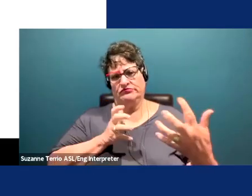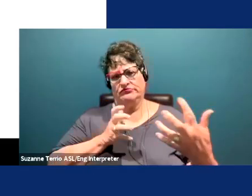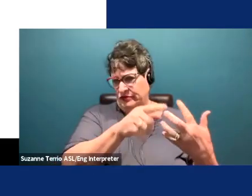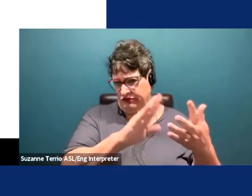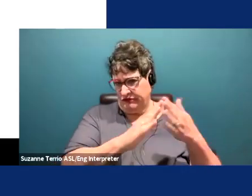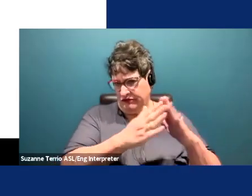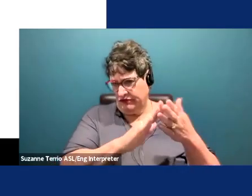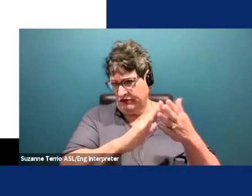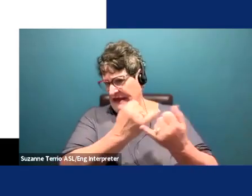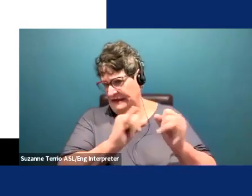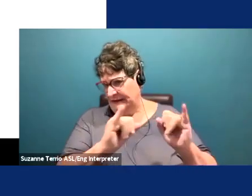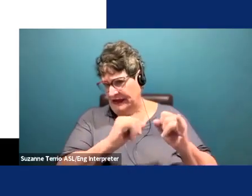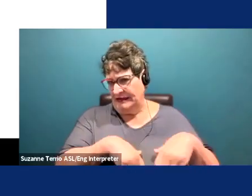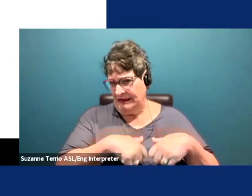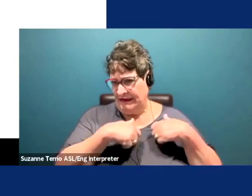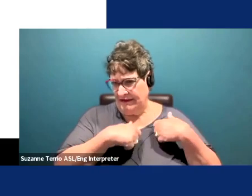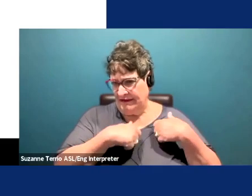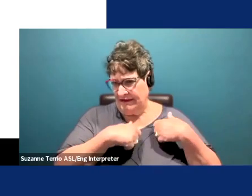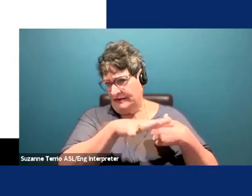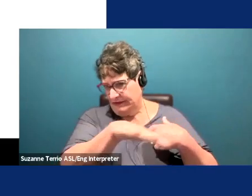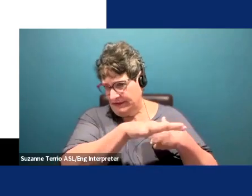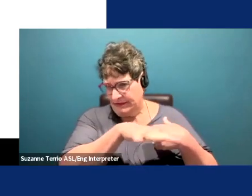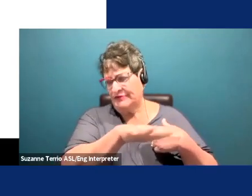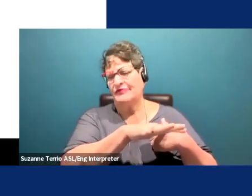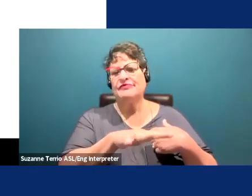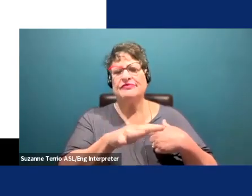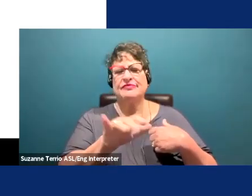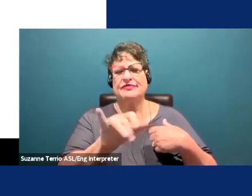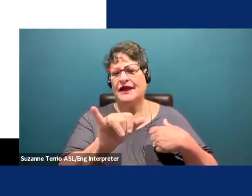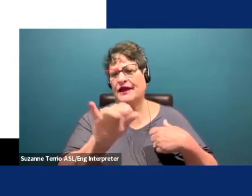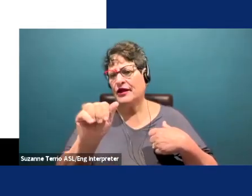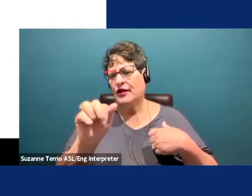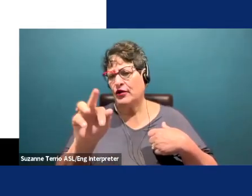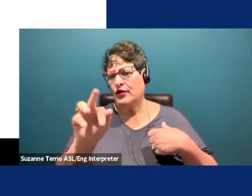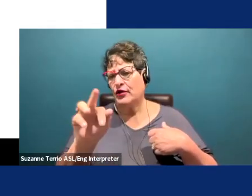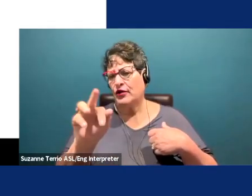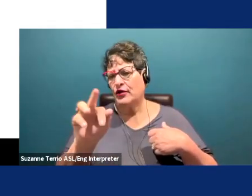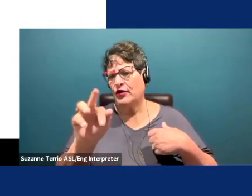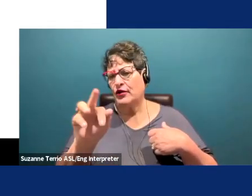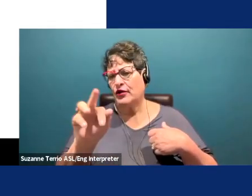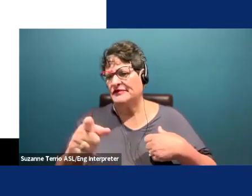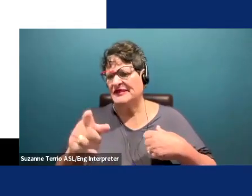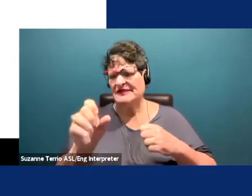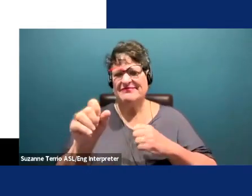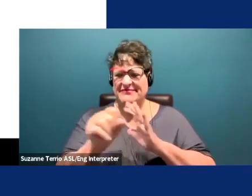There's organizations like the ARC. States have certain supports like in California,